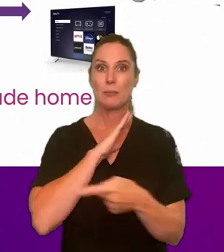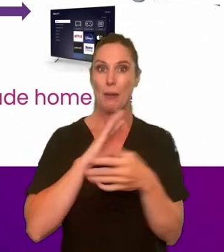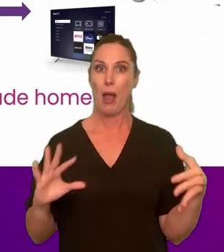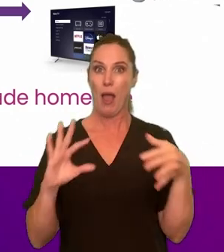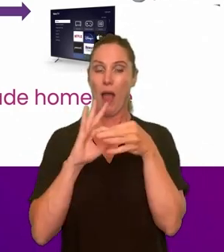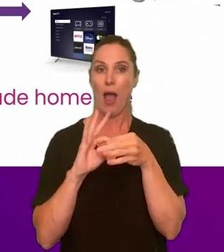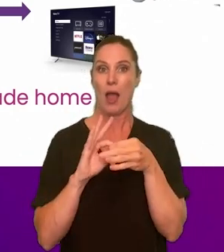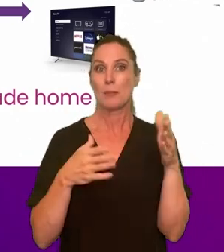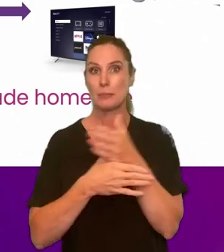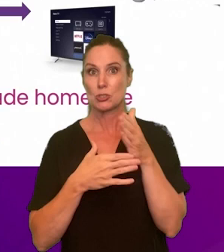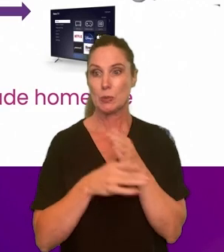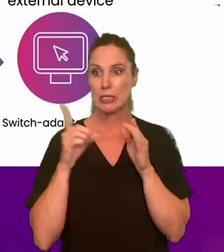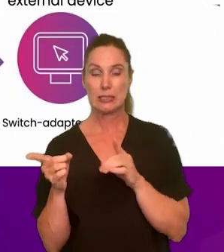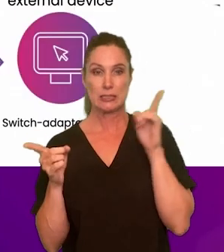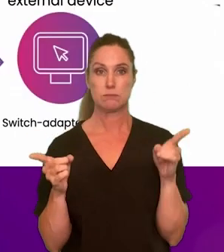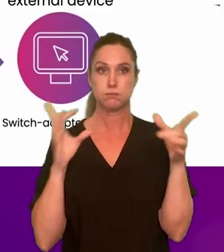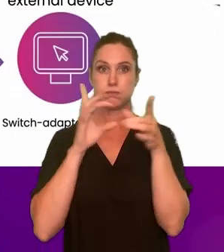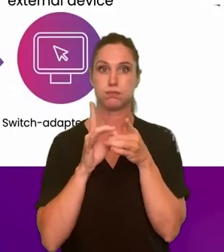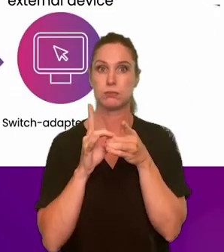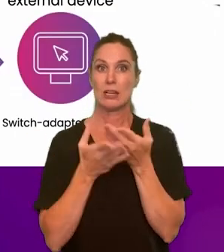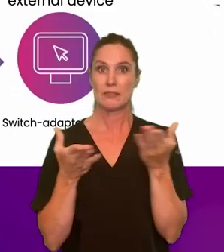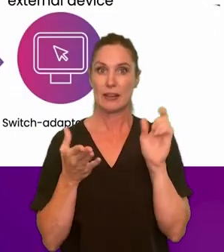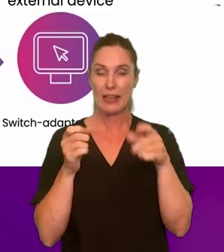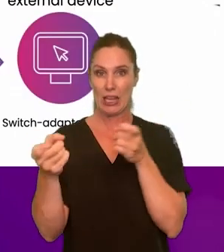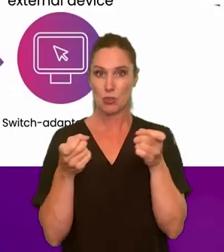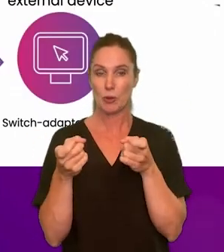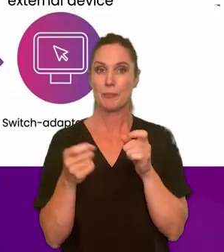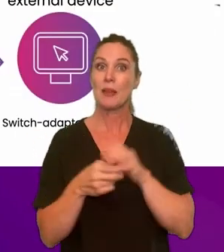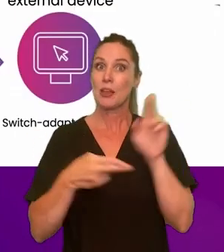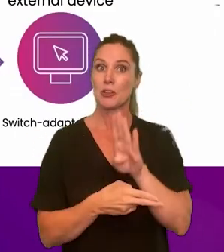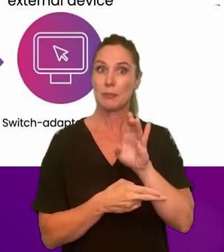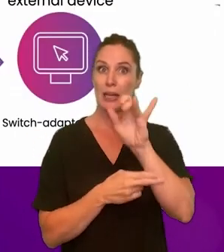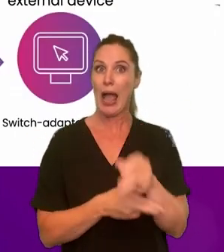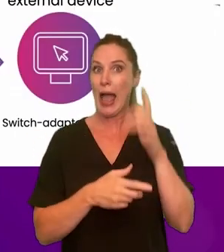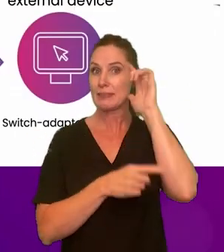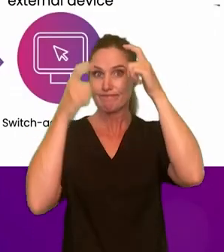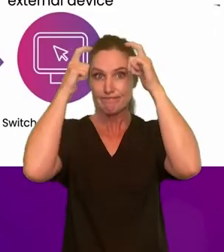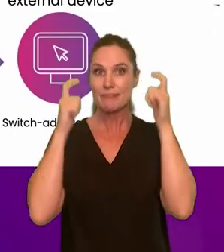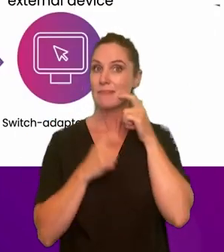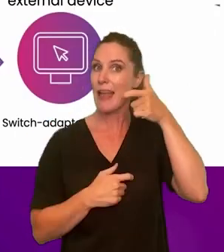and the devices that they can control. Using a BCI headset, a user can think about a desired intention